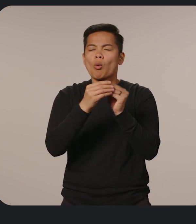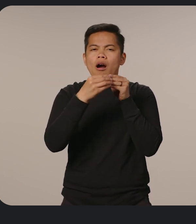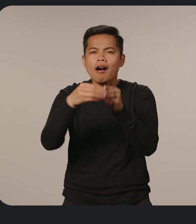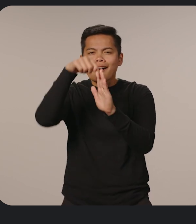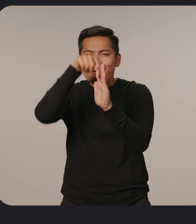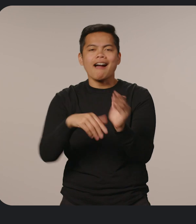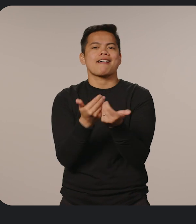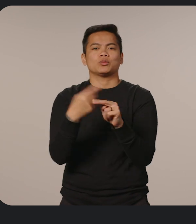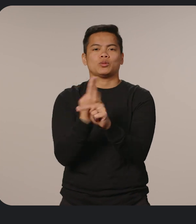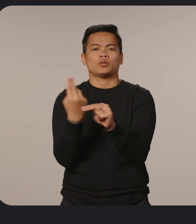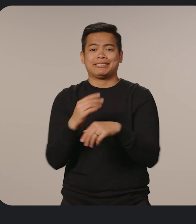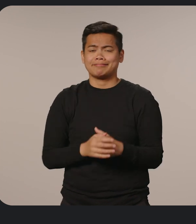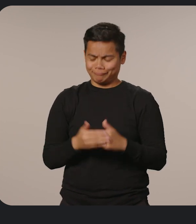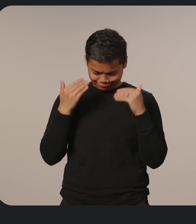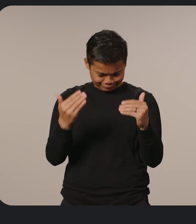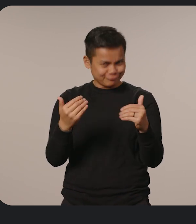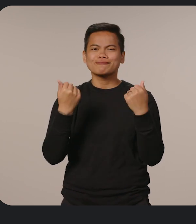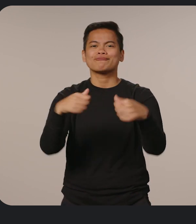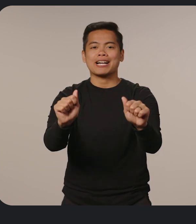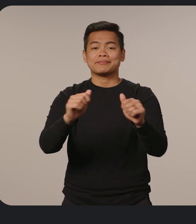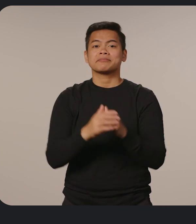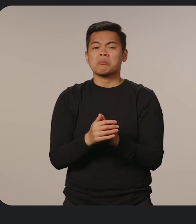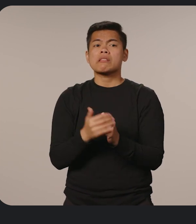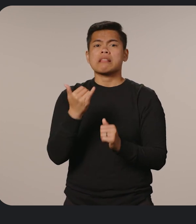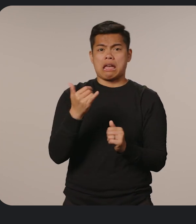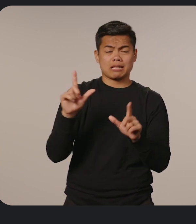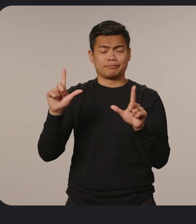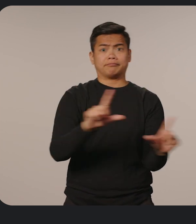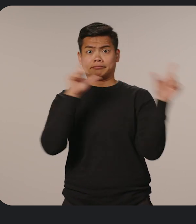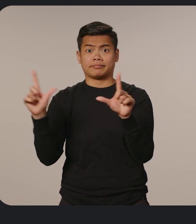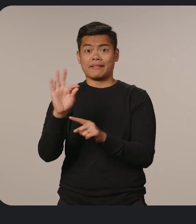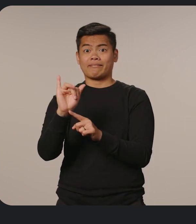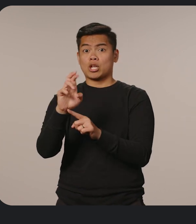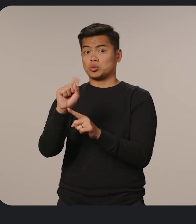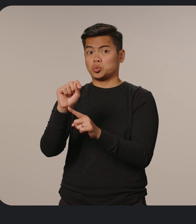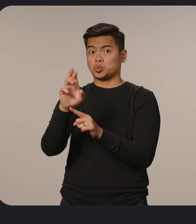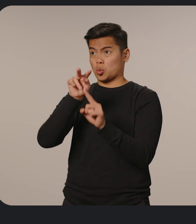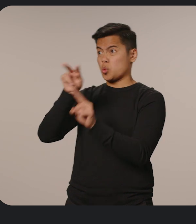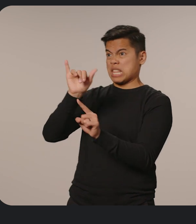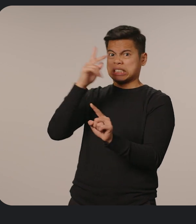how to use it OK we're ready to give this a try so let's flip over to the 5 Star dashboard